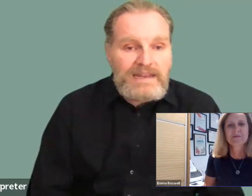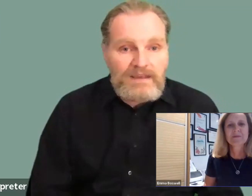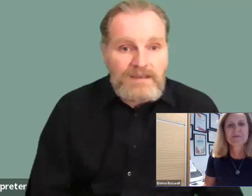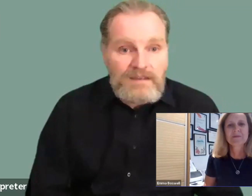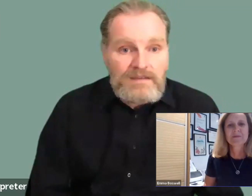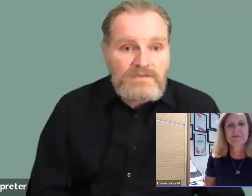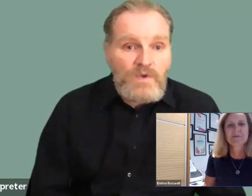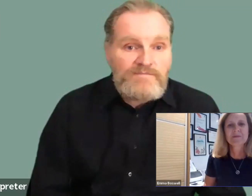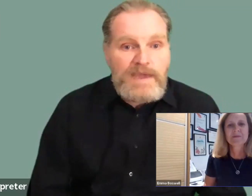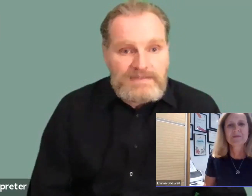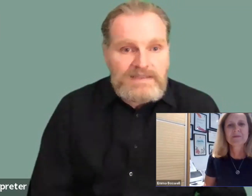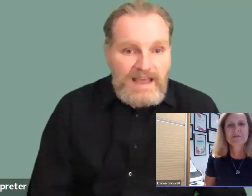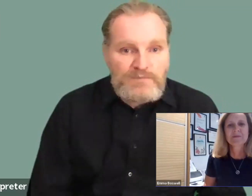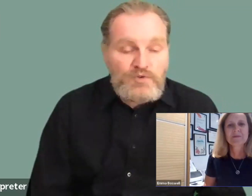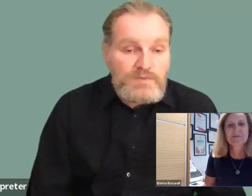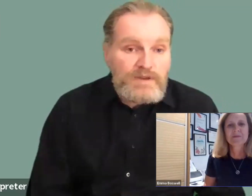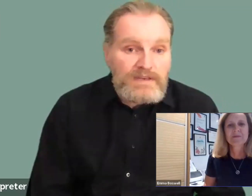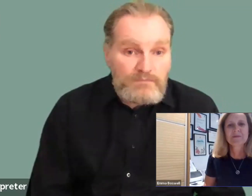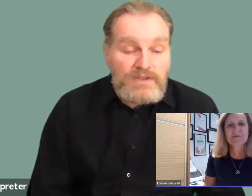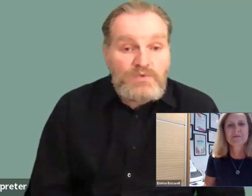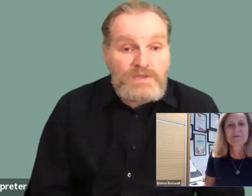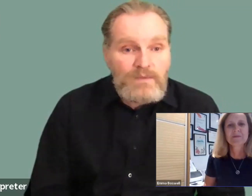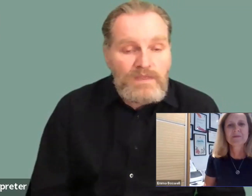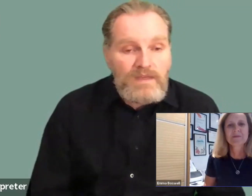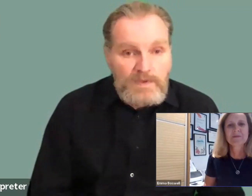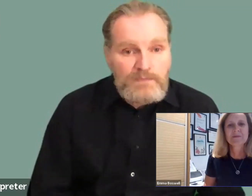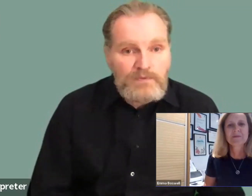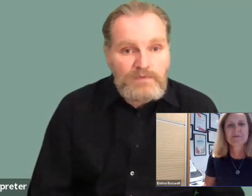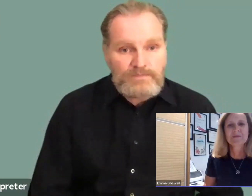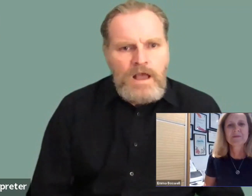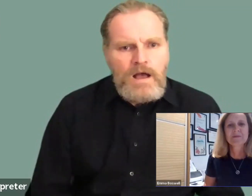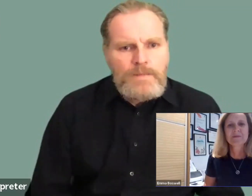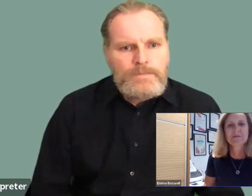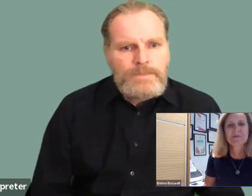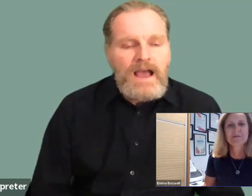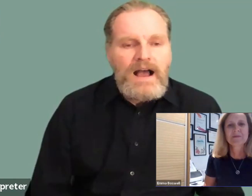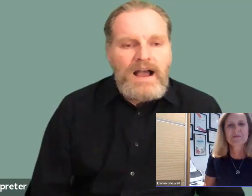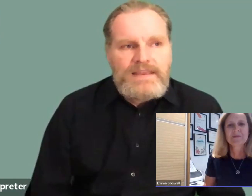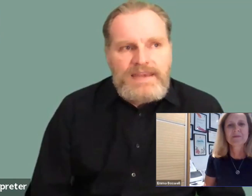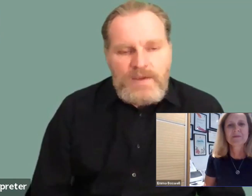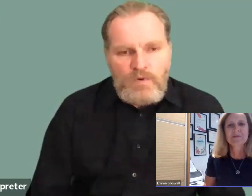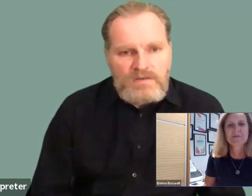link. So, if you have pets, that helps to bring you together with other people. I think networks